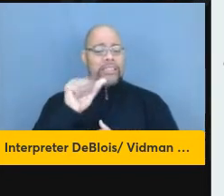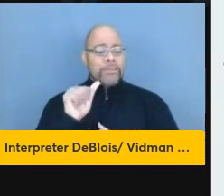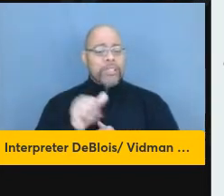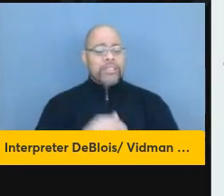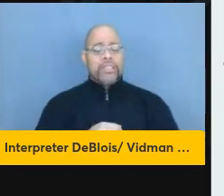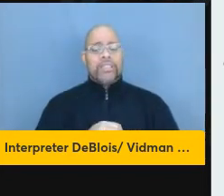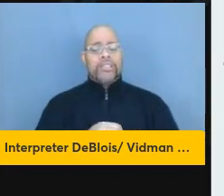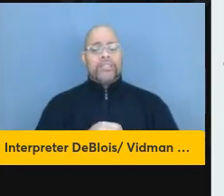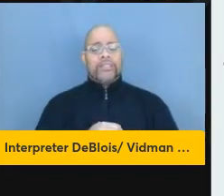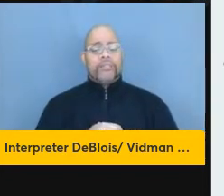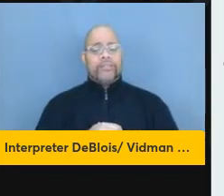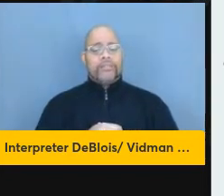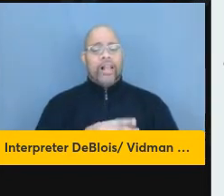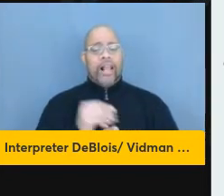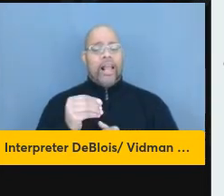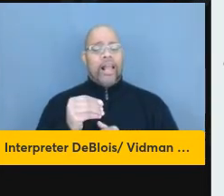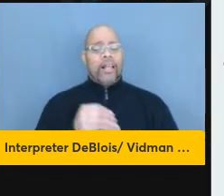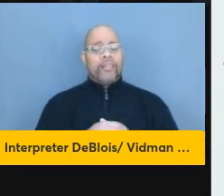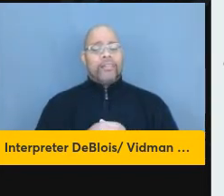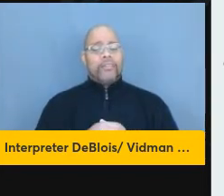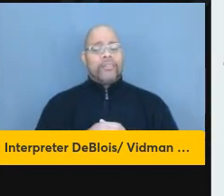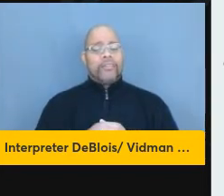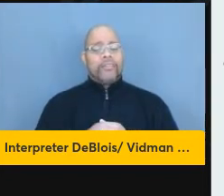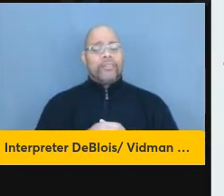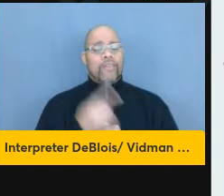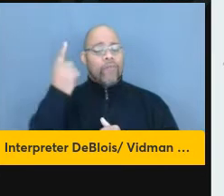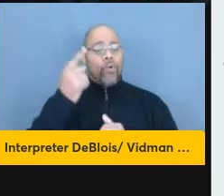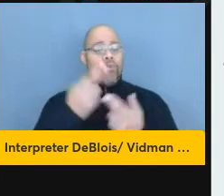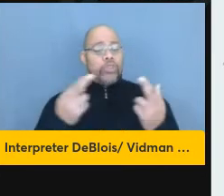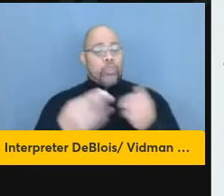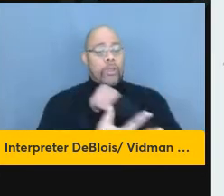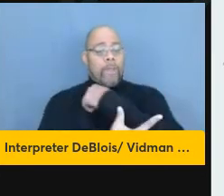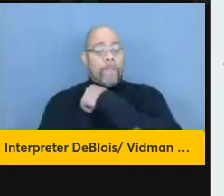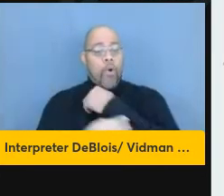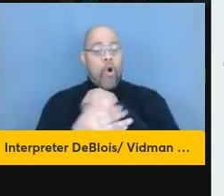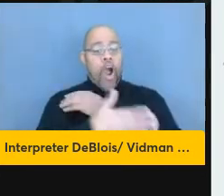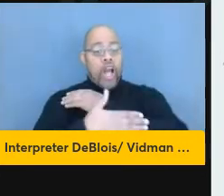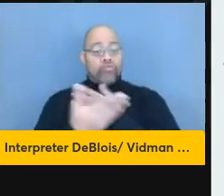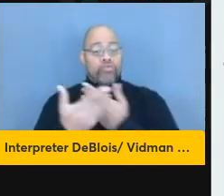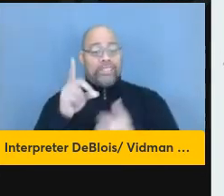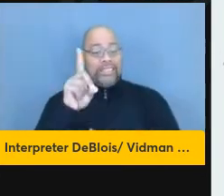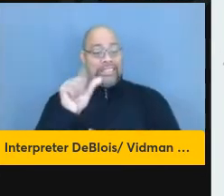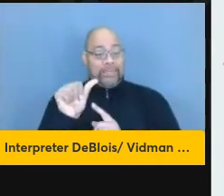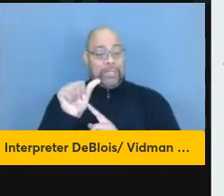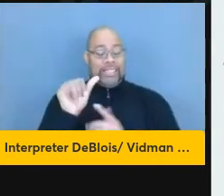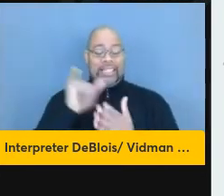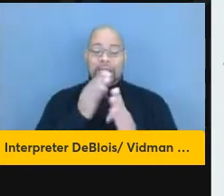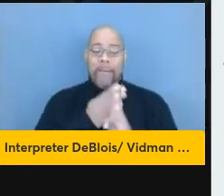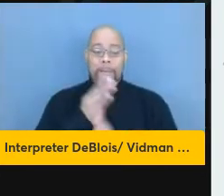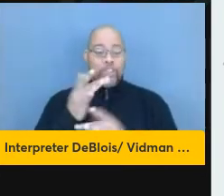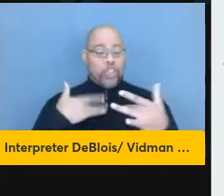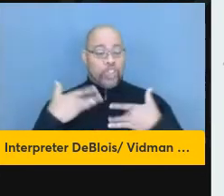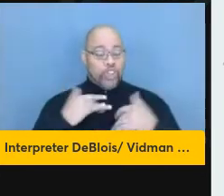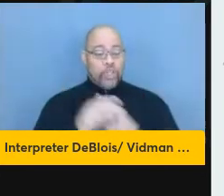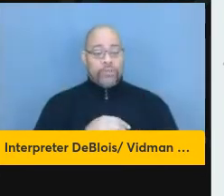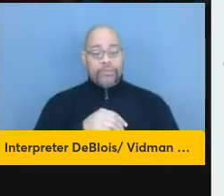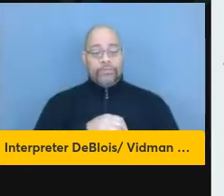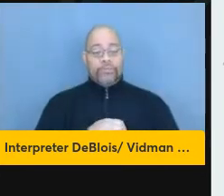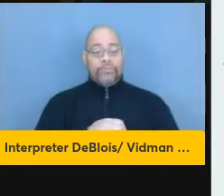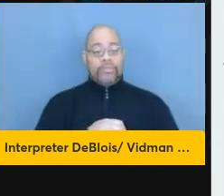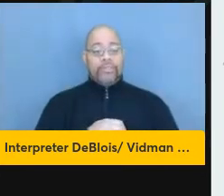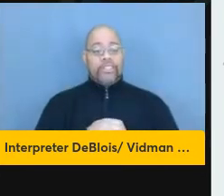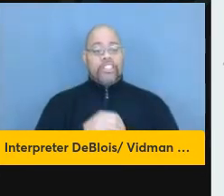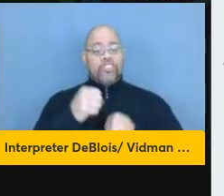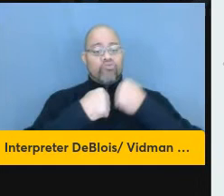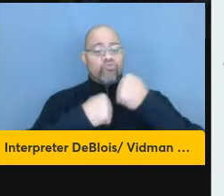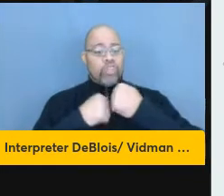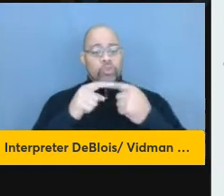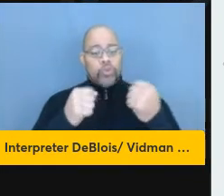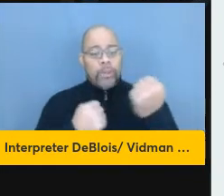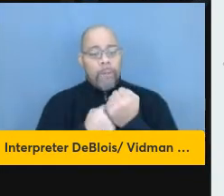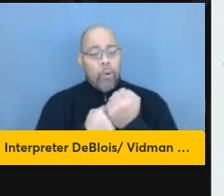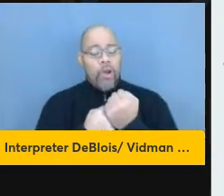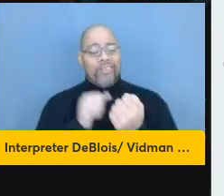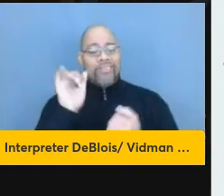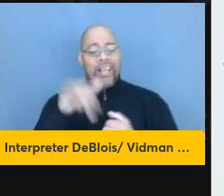And for resource poor countries, disabilities are a major concern. The infrastructure to support this is isn't there